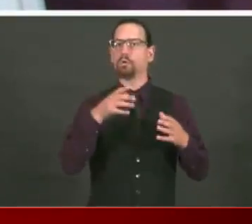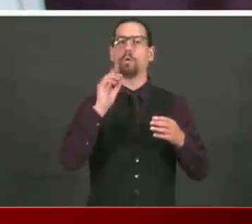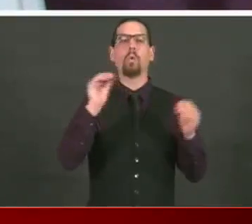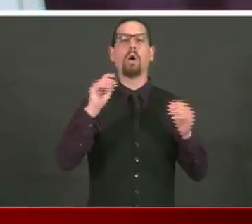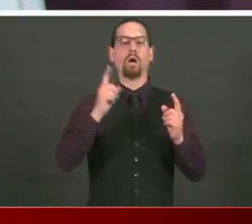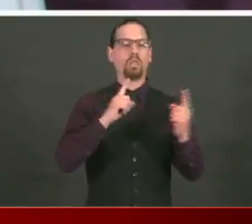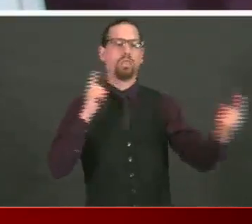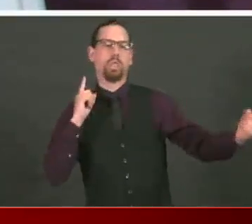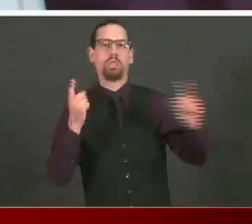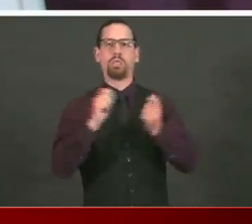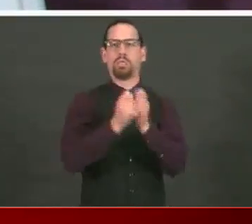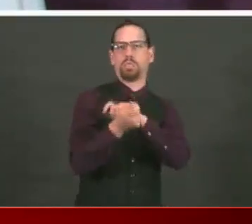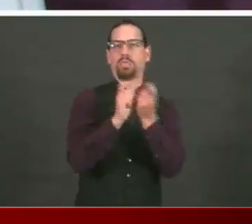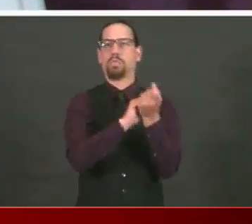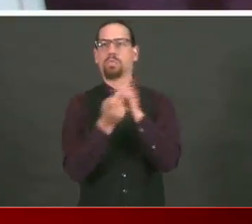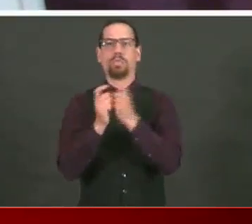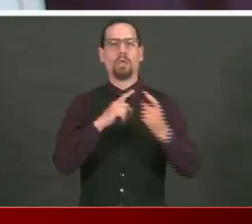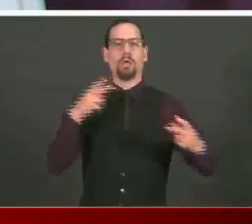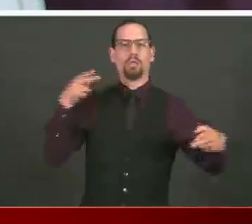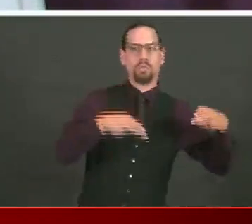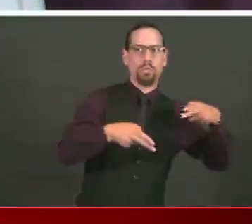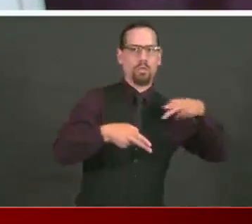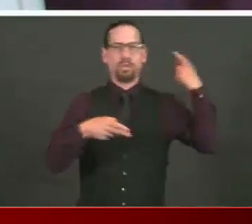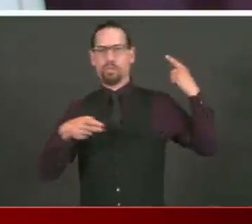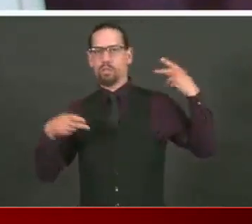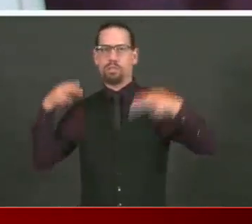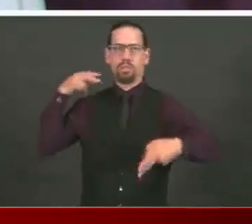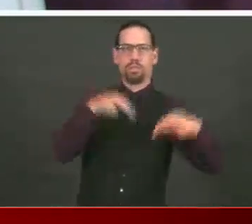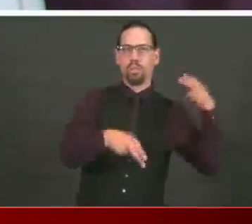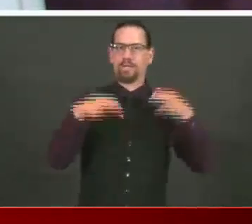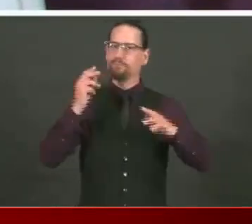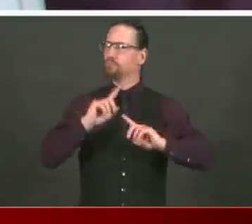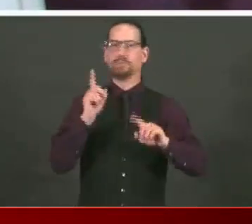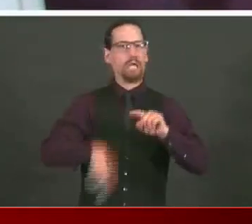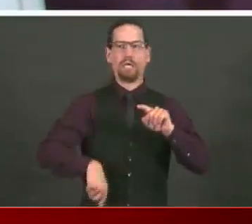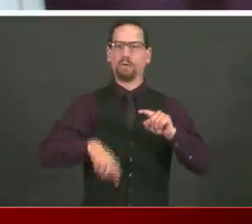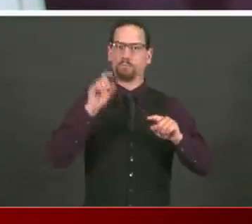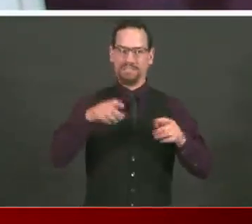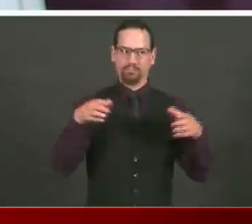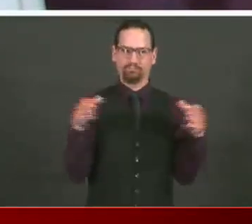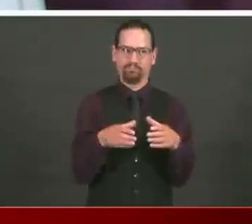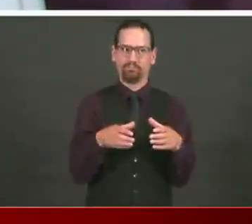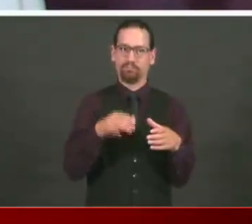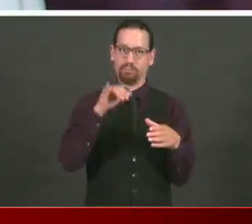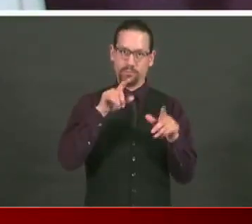OF THE SUMMER. WHY DOES THAT MATTER?